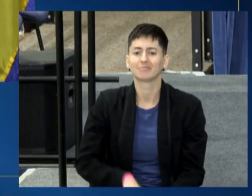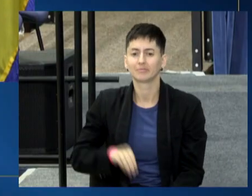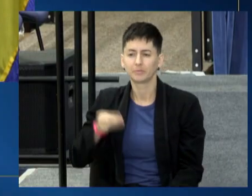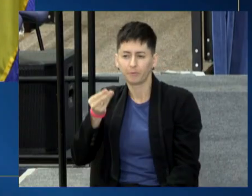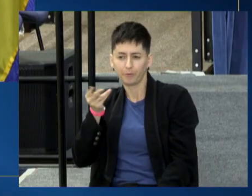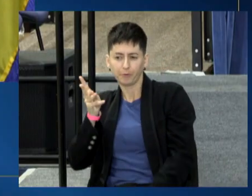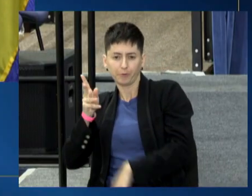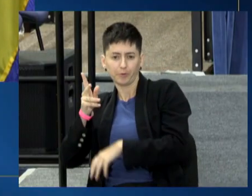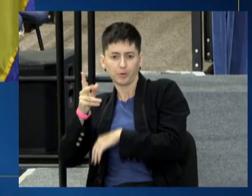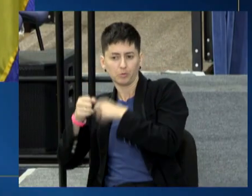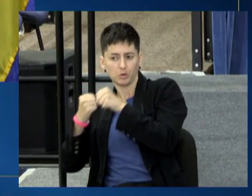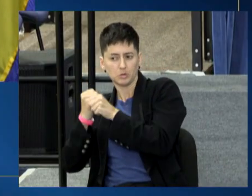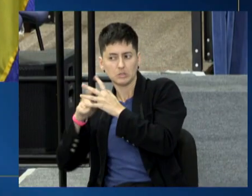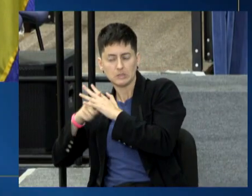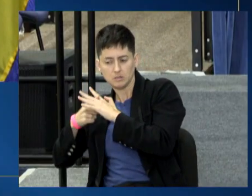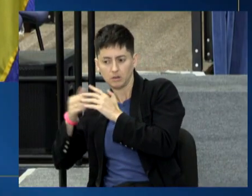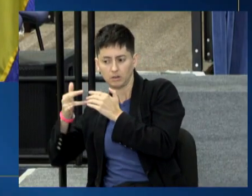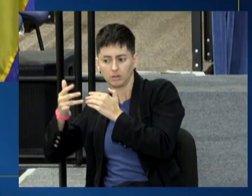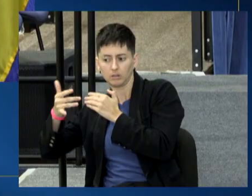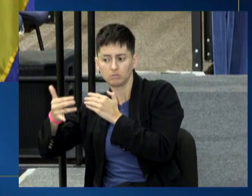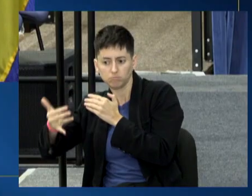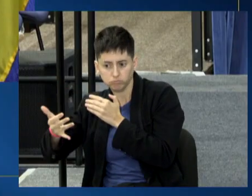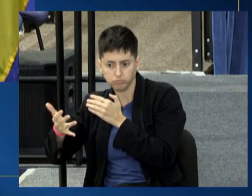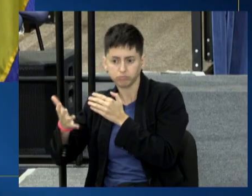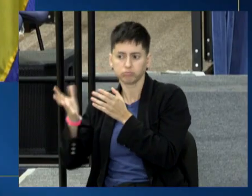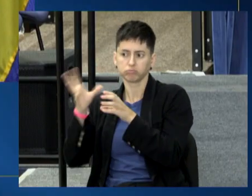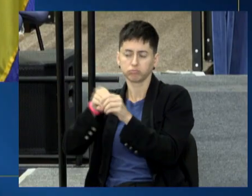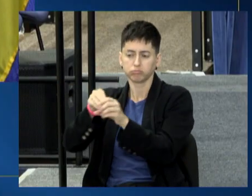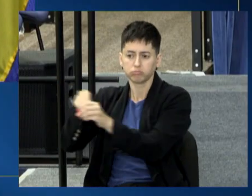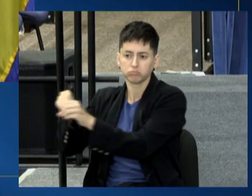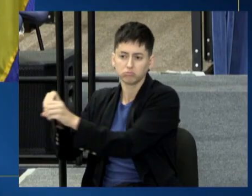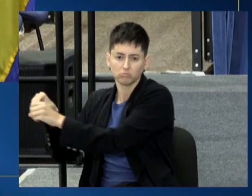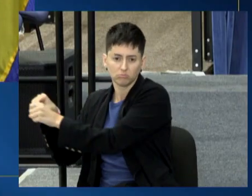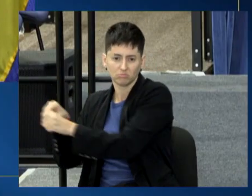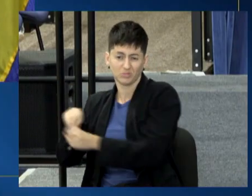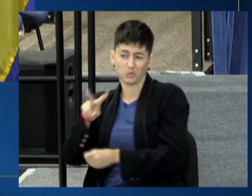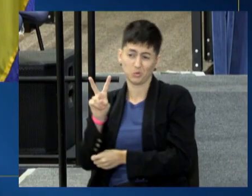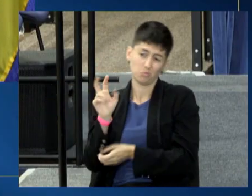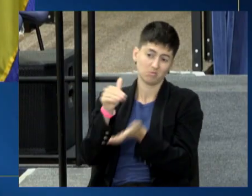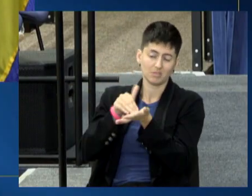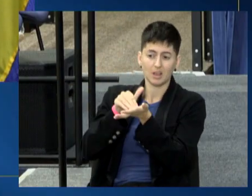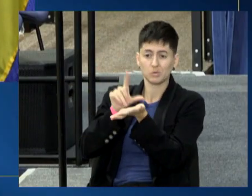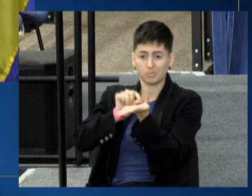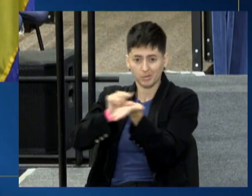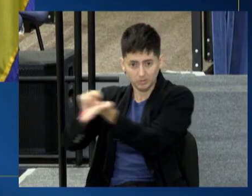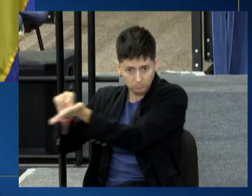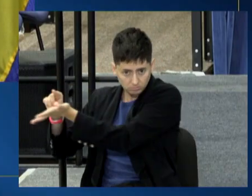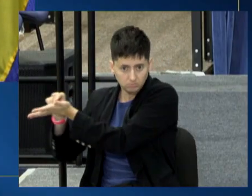to over 2000 publications, 49 clinical trials, and greater than 30 patent filings.